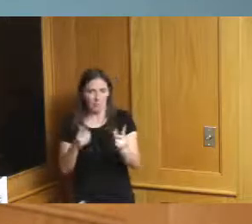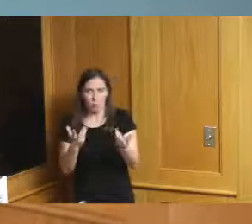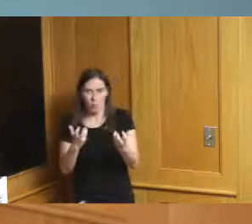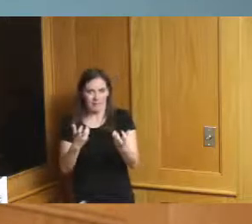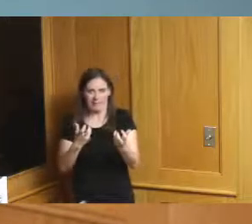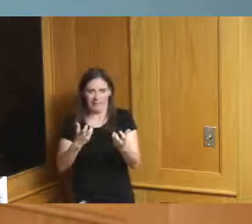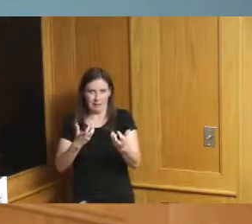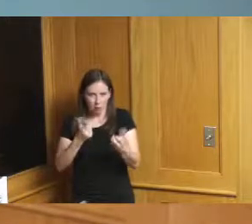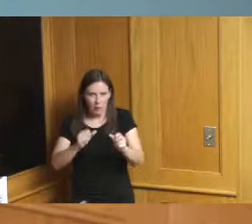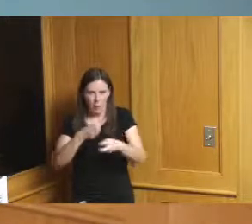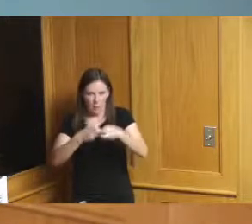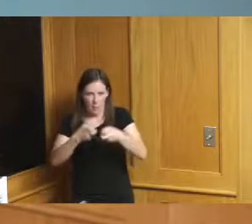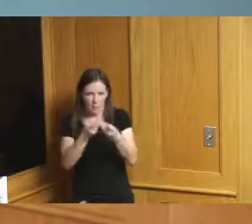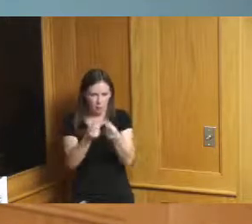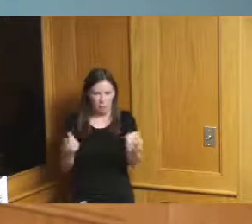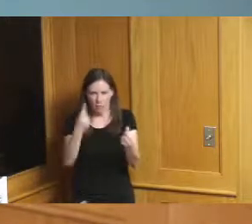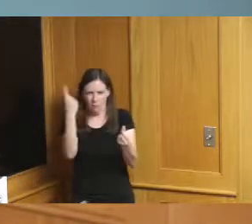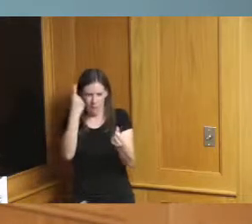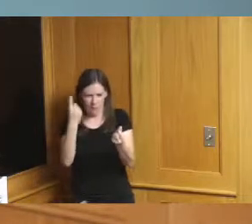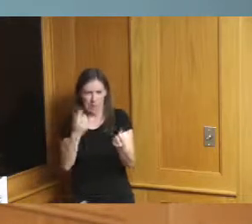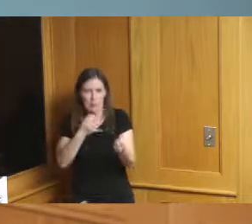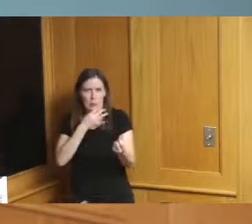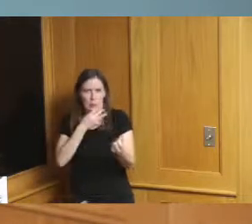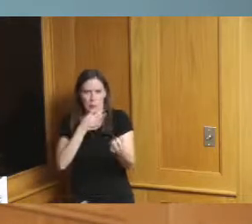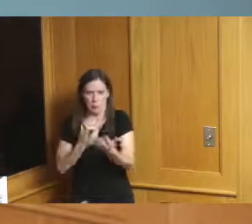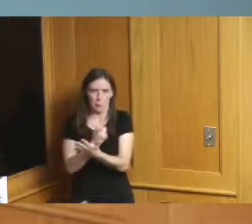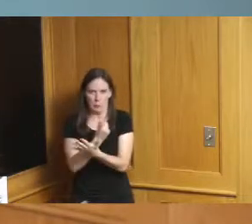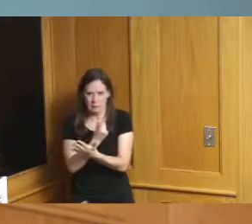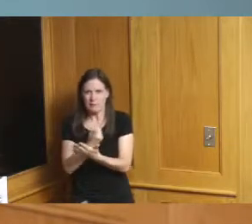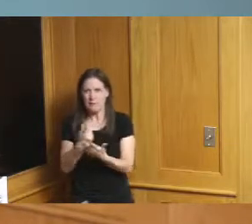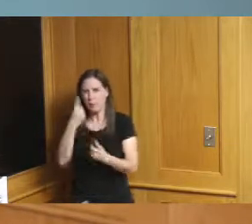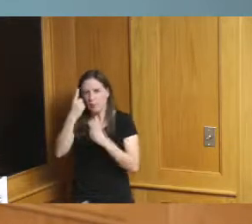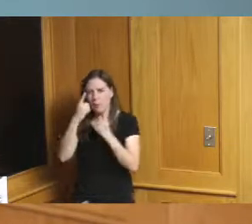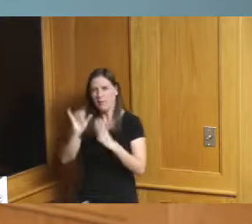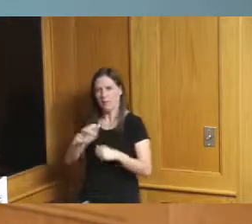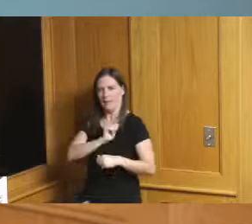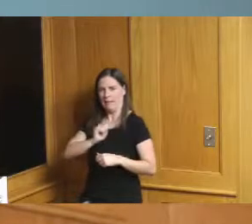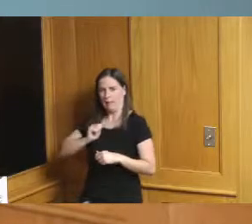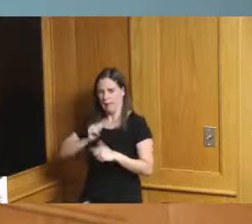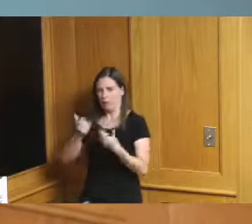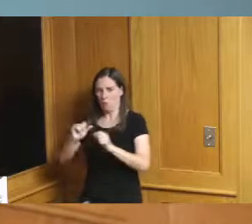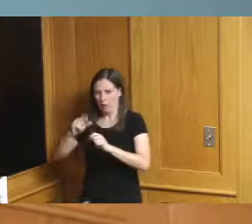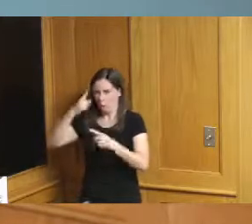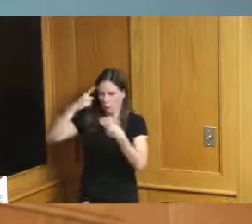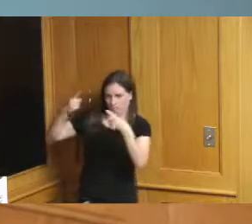that might be something we could get or direct administration to to get to to your office and